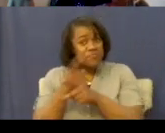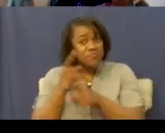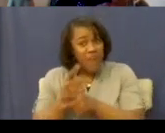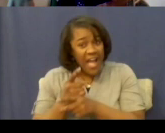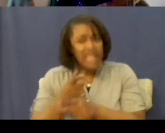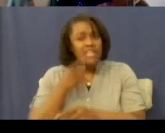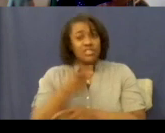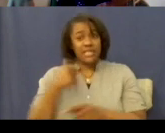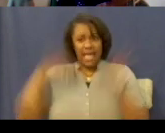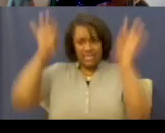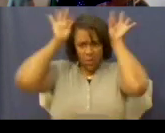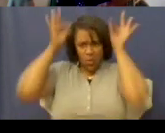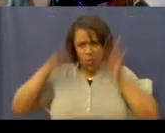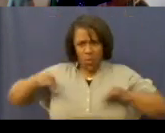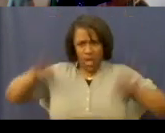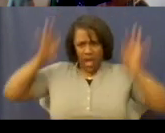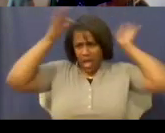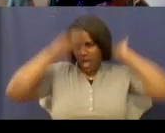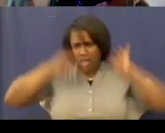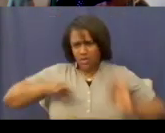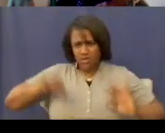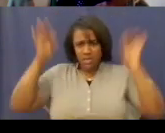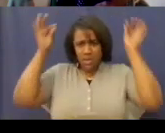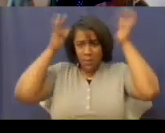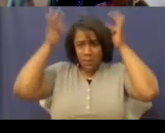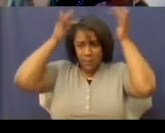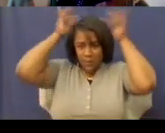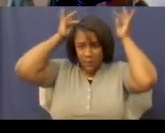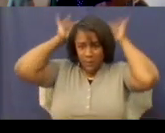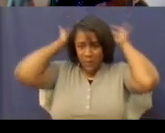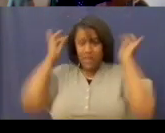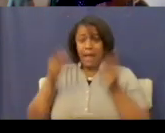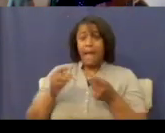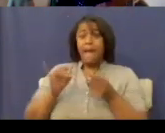and they measure the electricity that comes out of the brain.